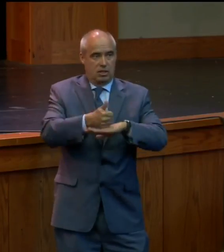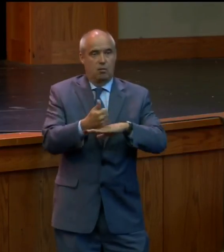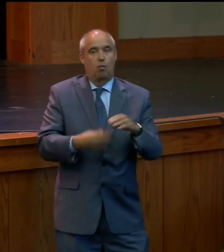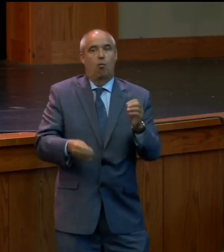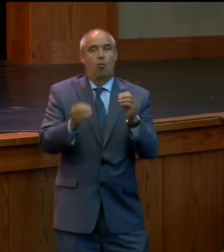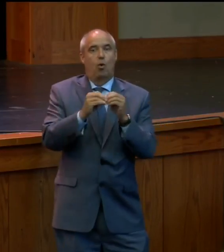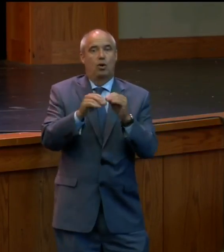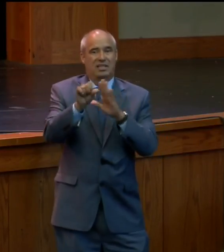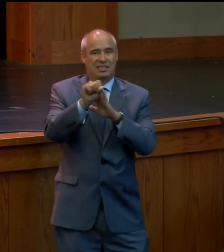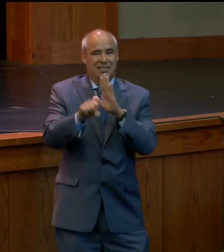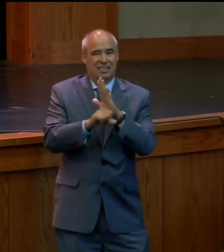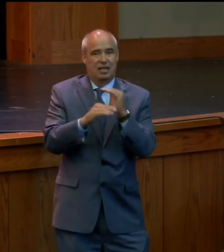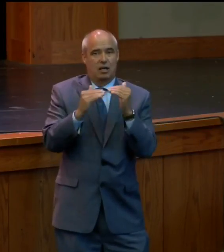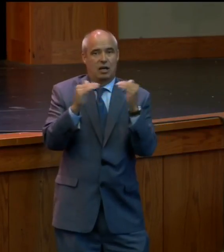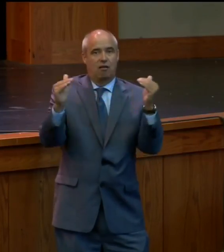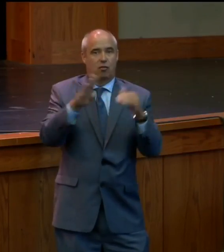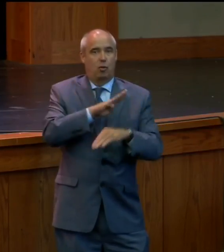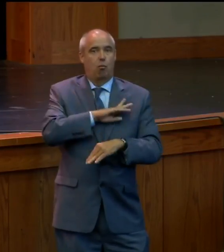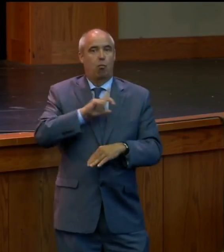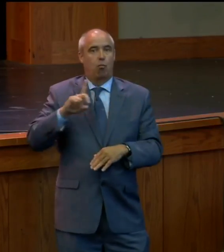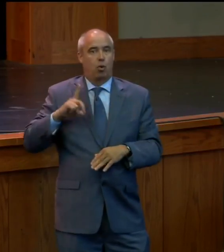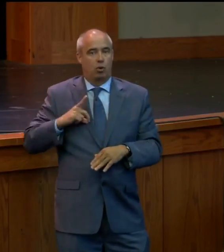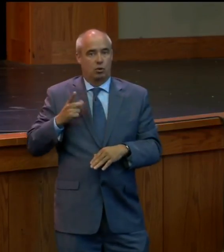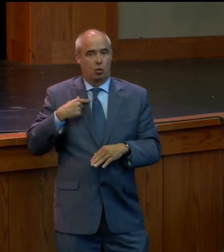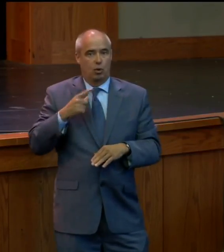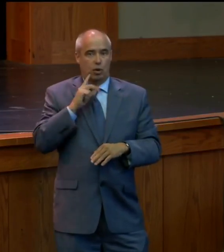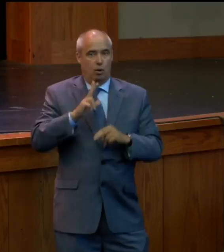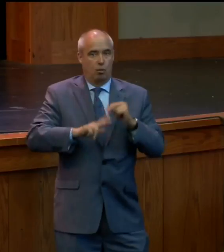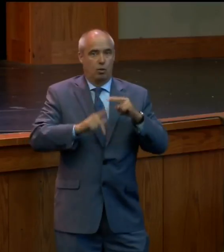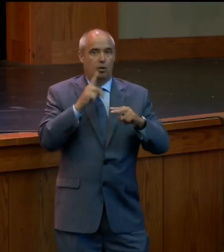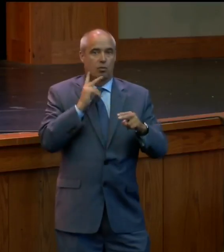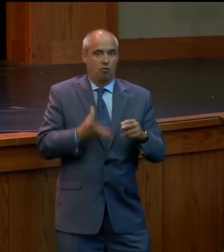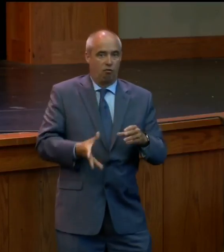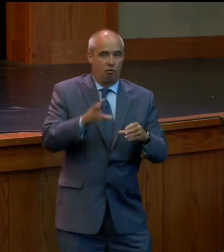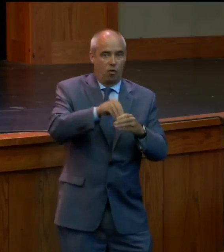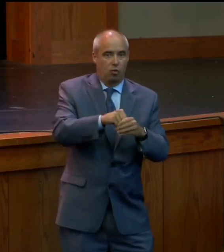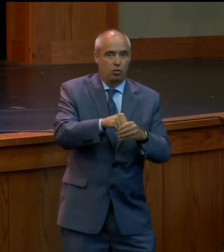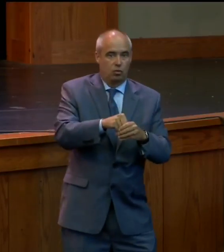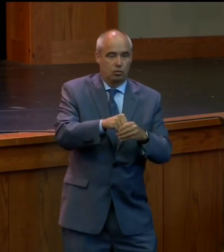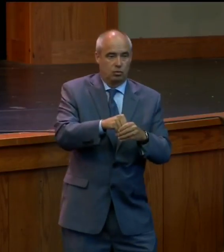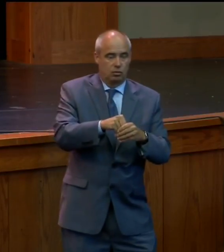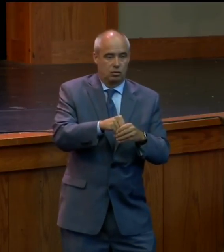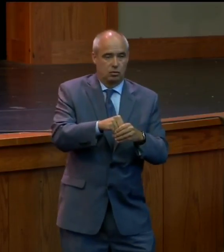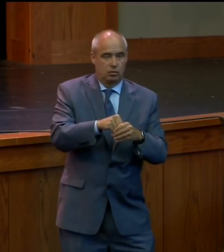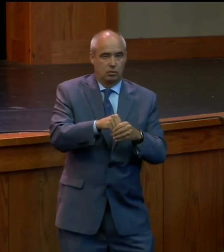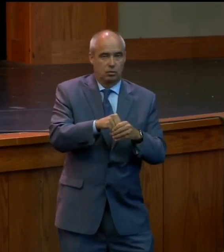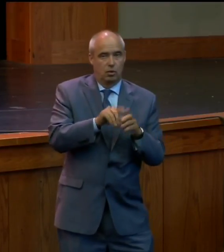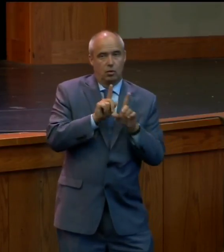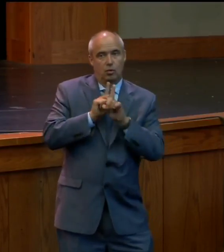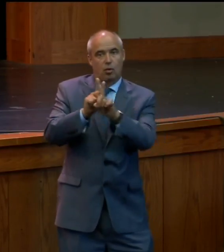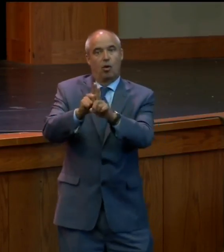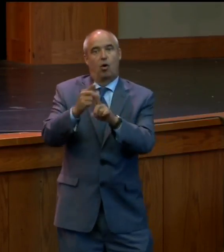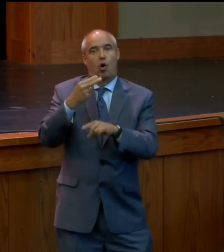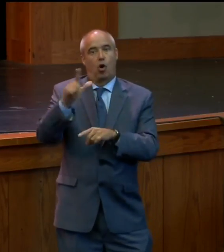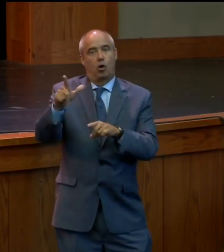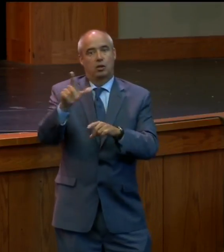STATE-LEVEL BOARDS THAT WE CAN THEN BUILD ON TO GO AND ROVE THE HALLS OF CONGRESS WITH PEOPLE WHO ACTUALLY DO HAVE A VOTE.